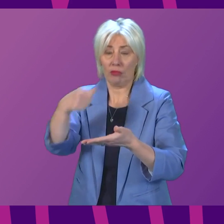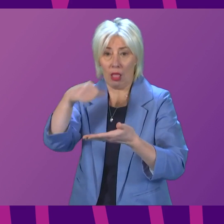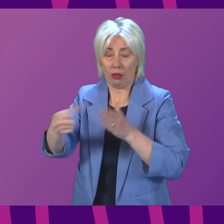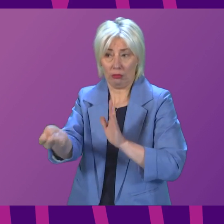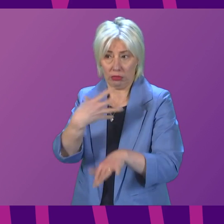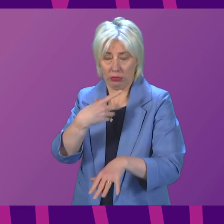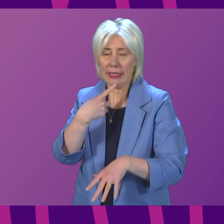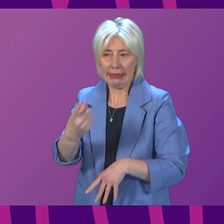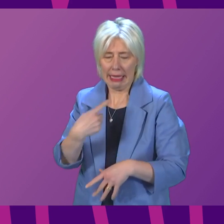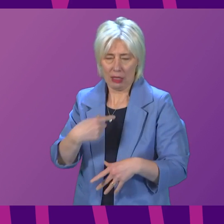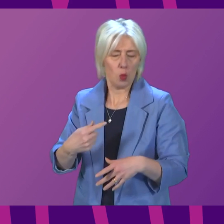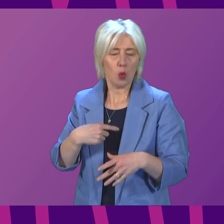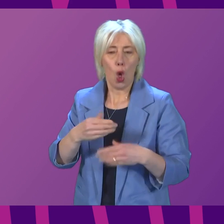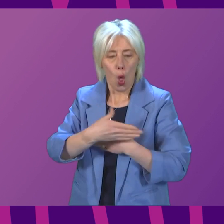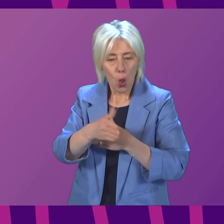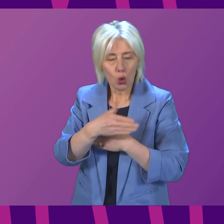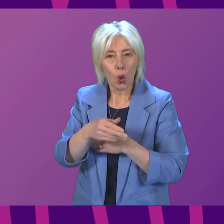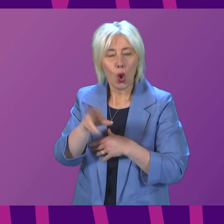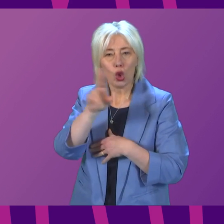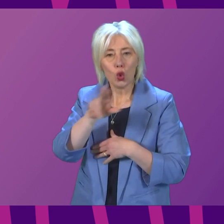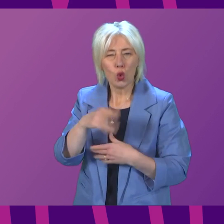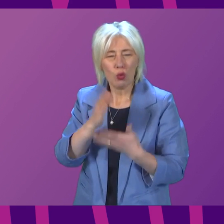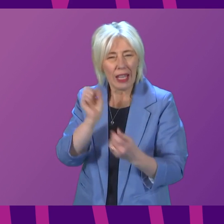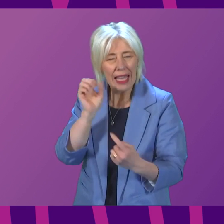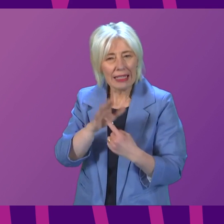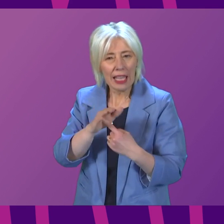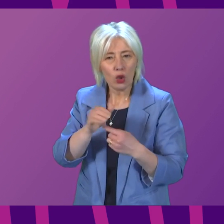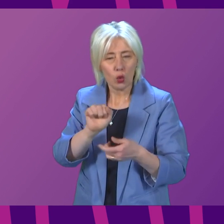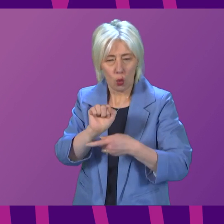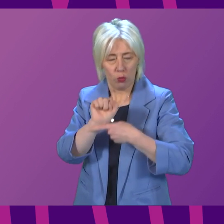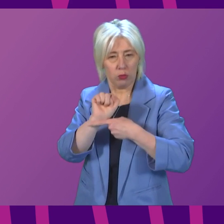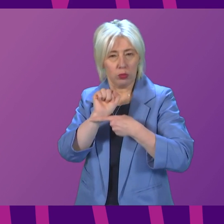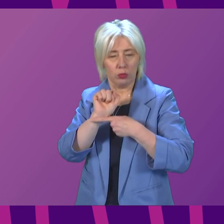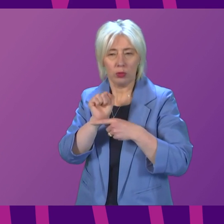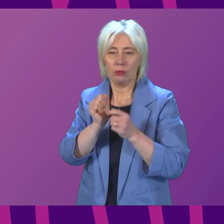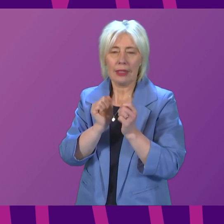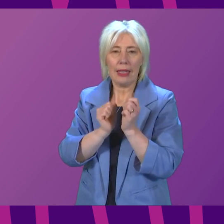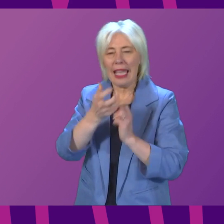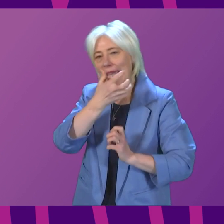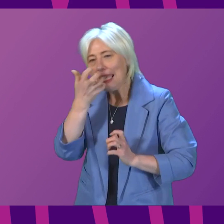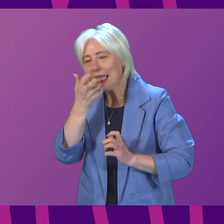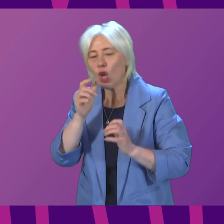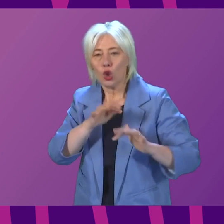“The doors in a school are essential for holding back heat and smoke, should a fire start.”